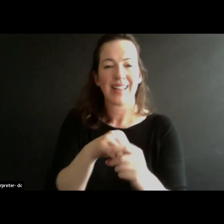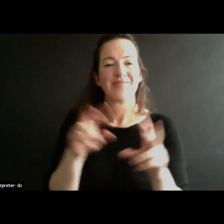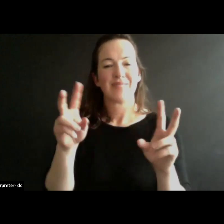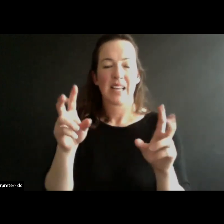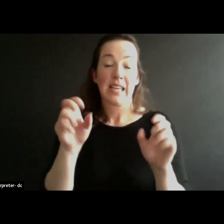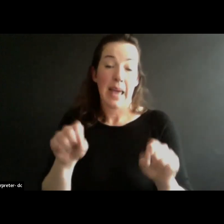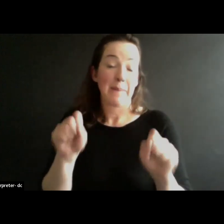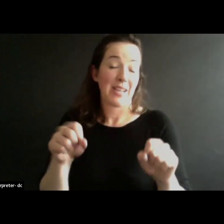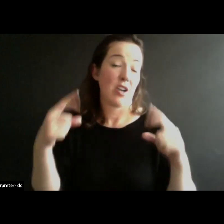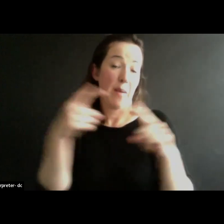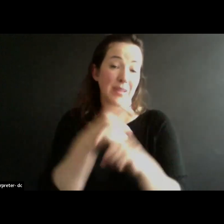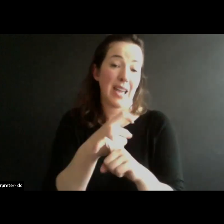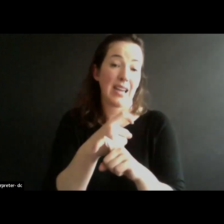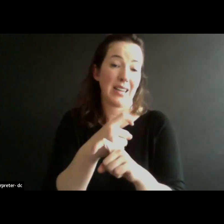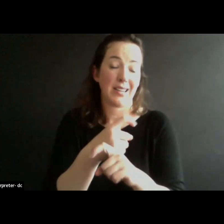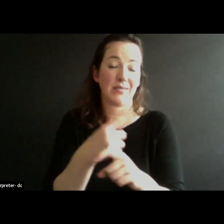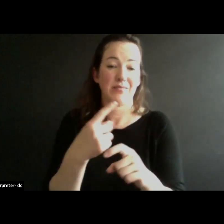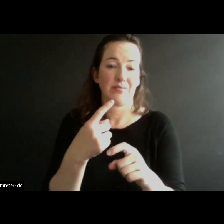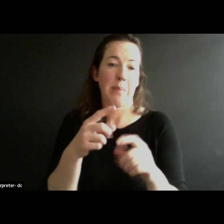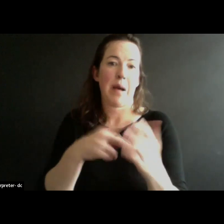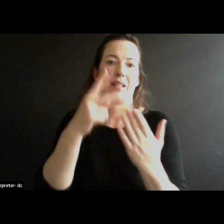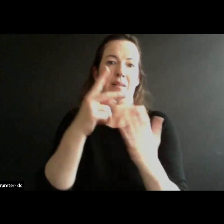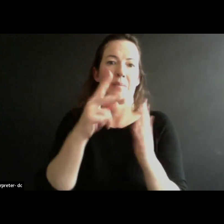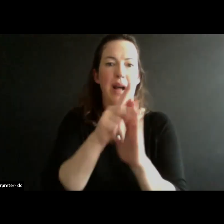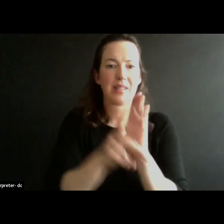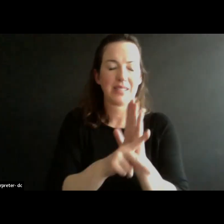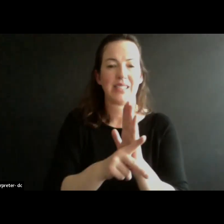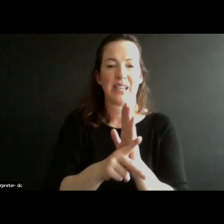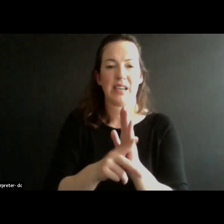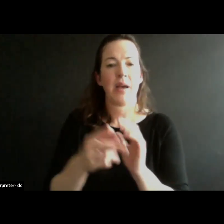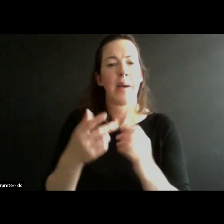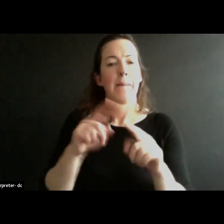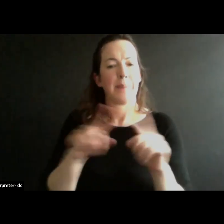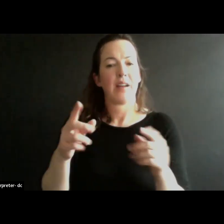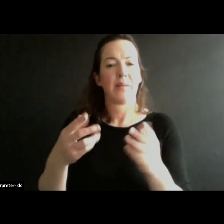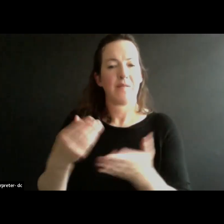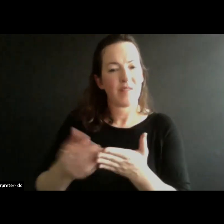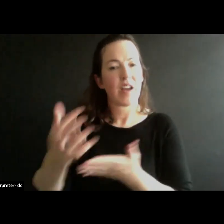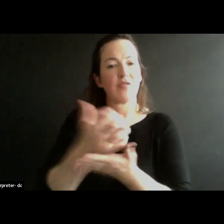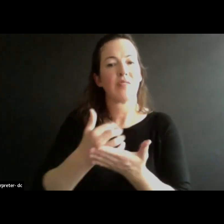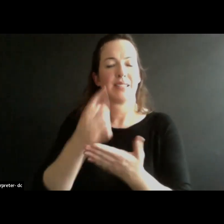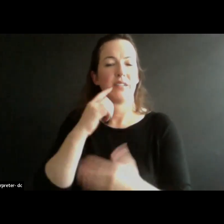and intimidating regulatory policy, making and fundraising process. In this space, and